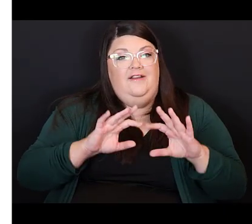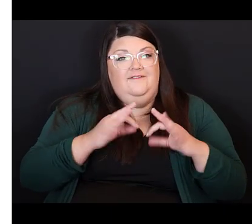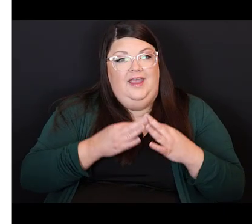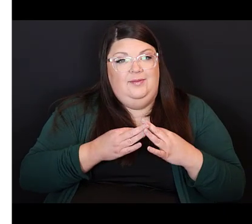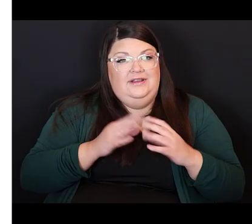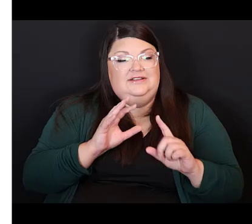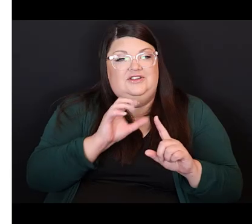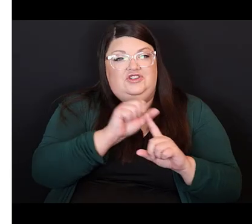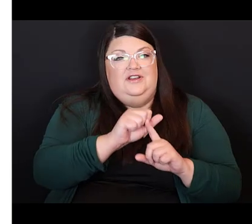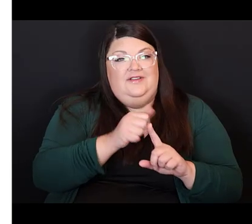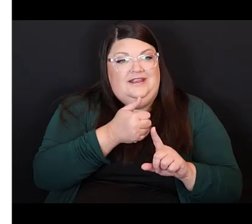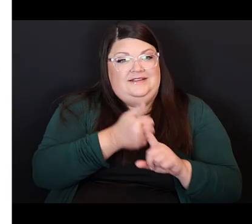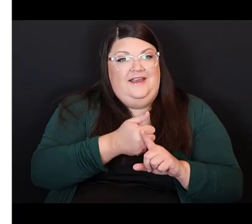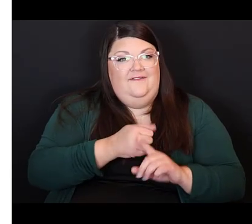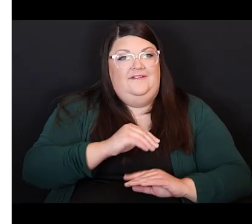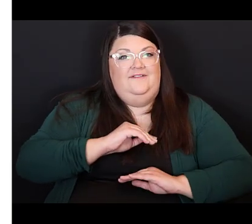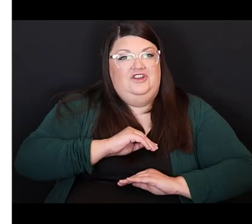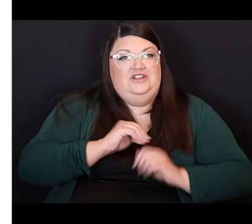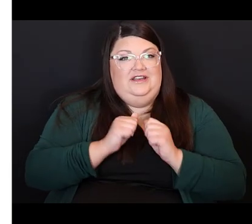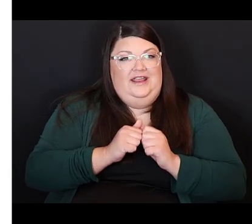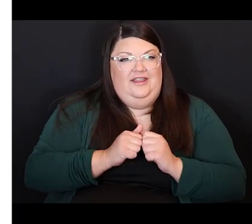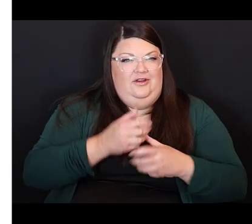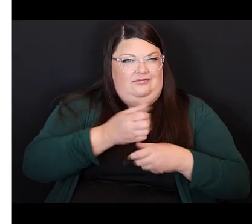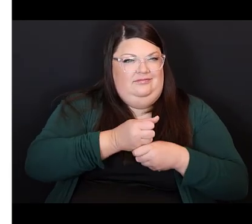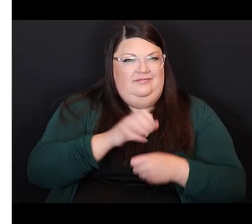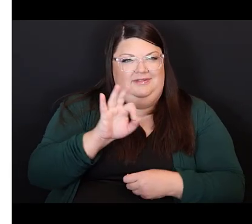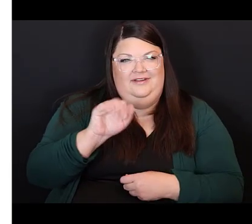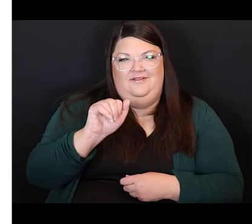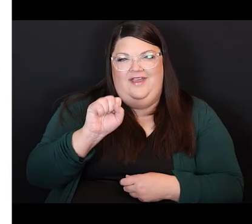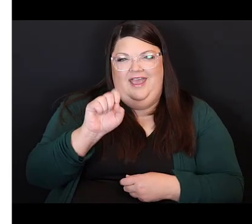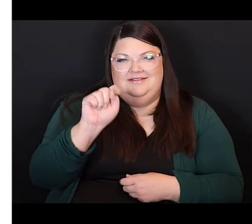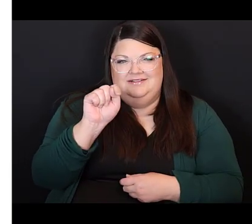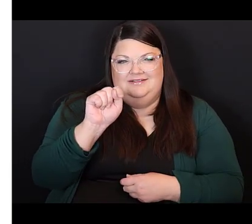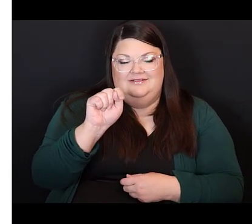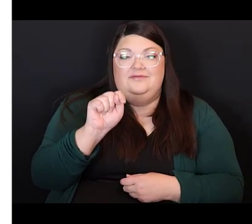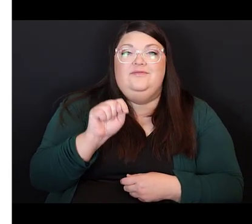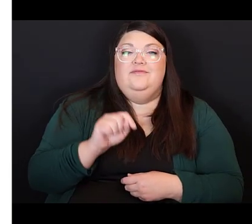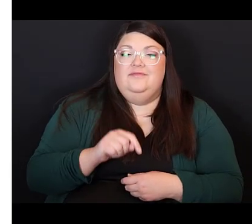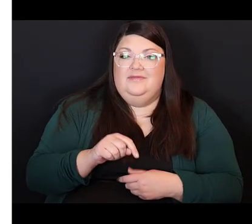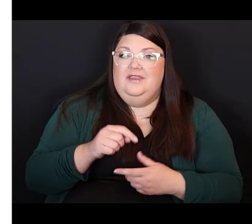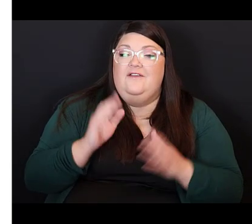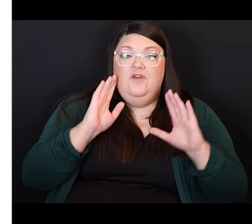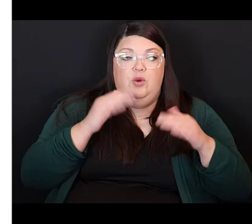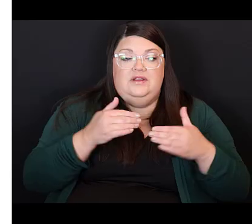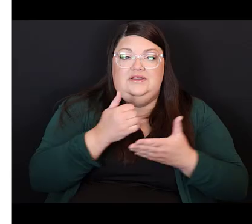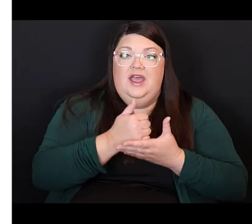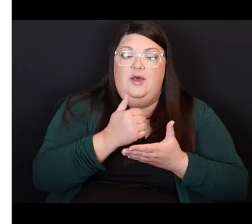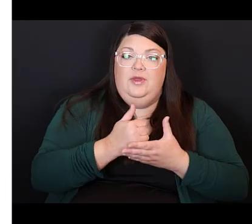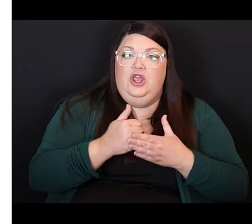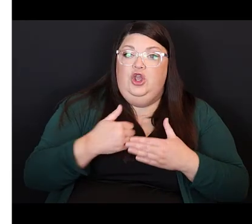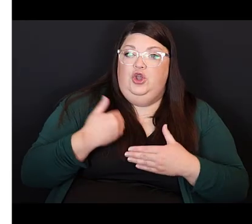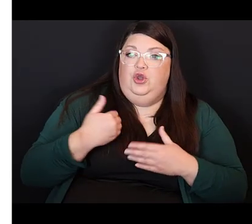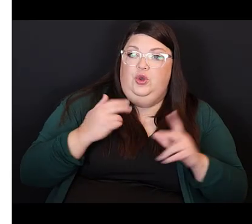Achieving Self-Sufficiency Together (FASST). It focuses on helping youth and adults with